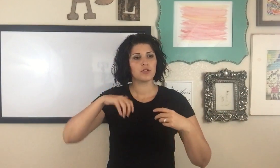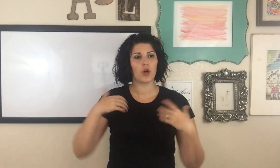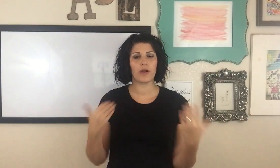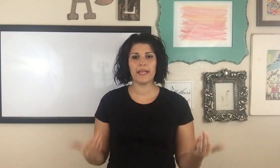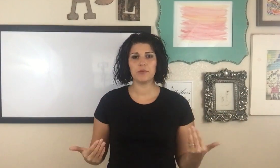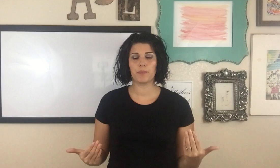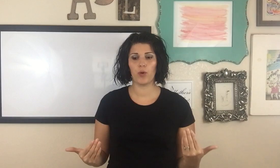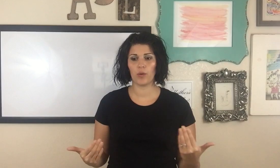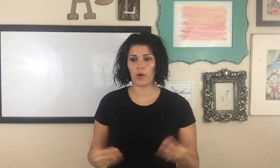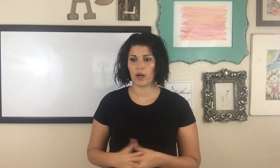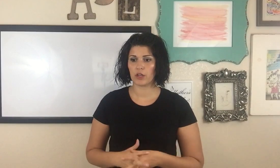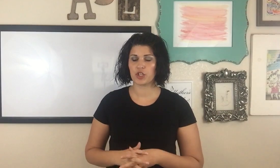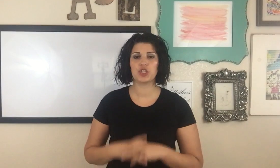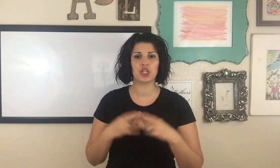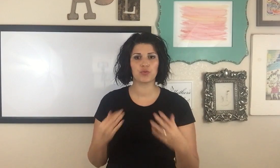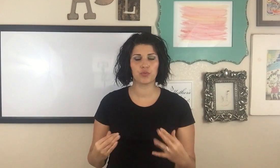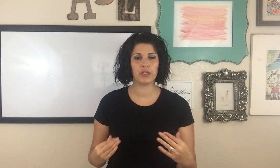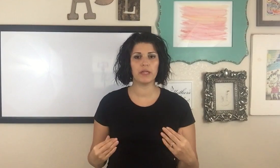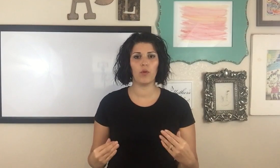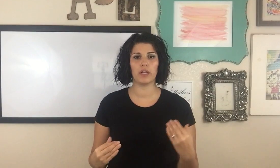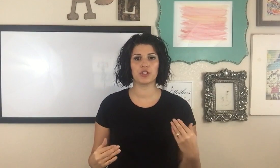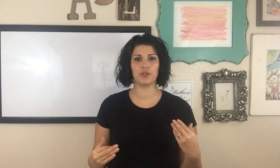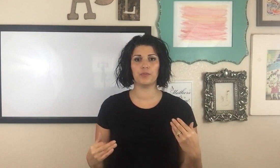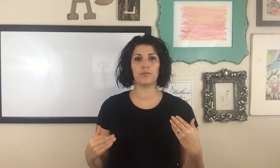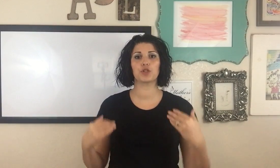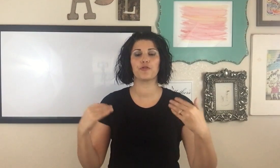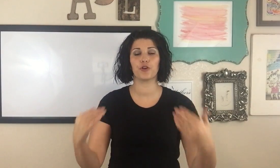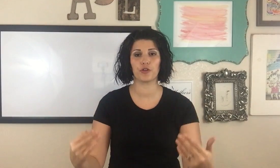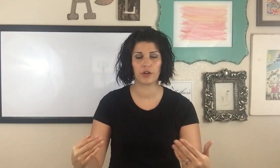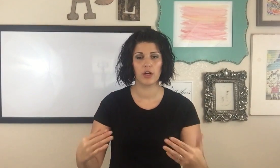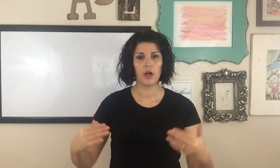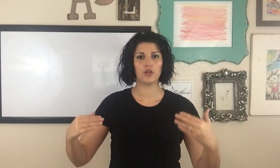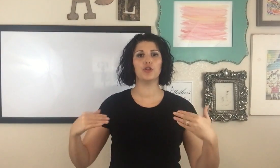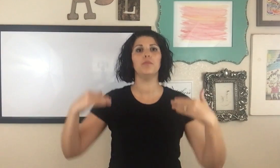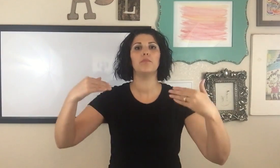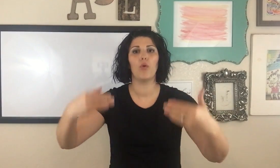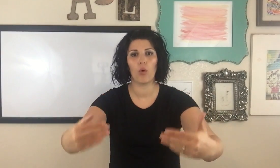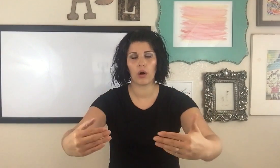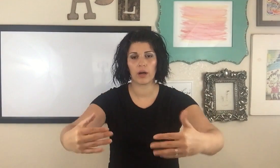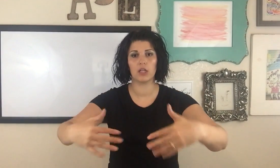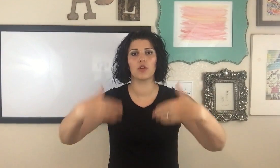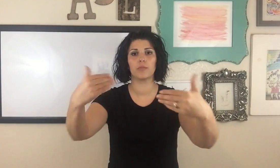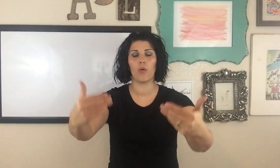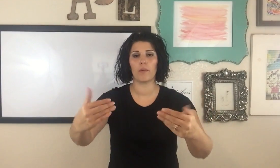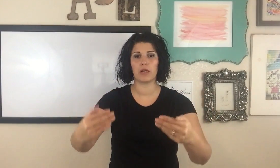So it came to a point where she just really wanted to push further, do more and learn more.